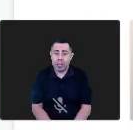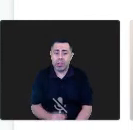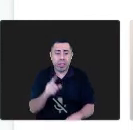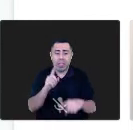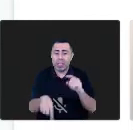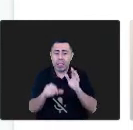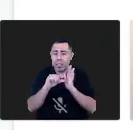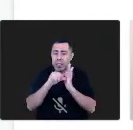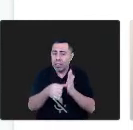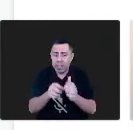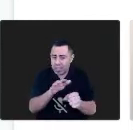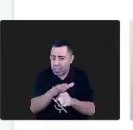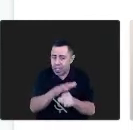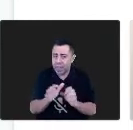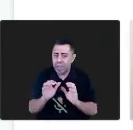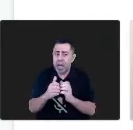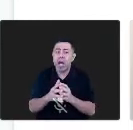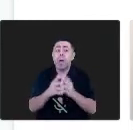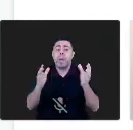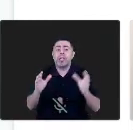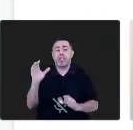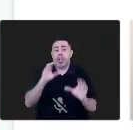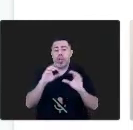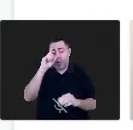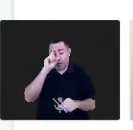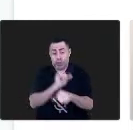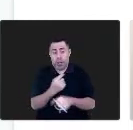much doing the job search alone is a dangerous thing right you have to do it with friends you